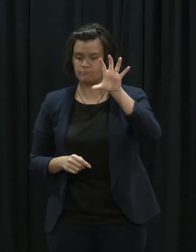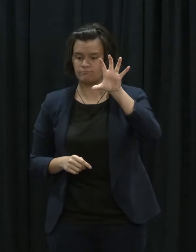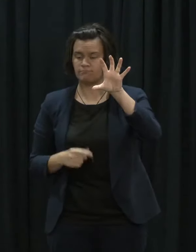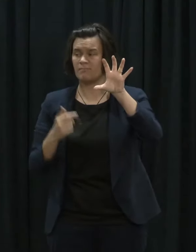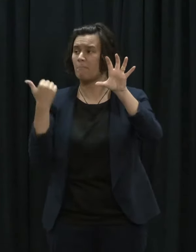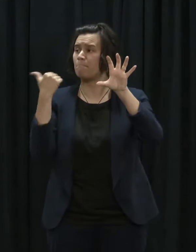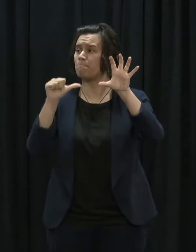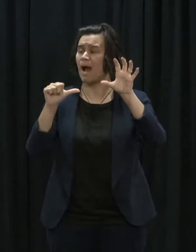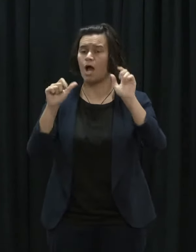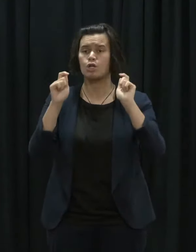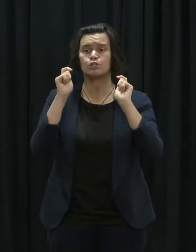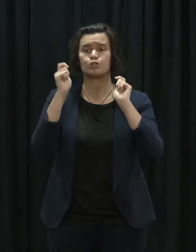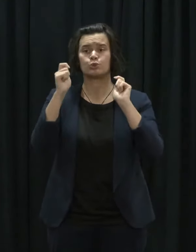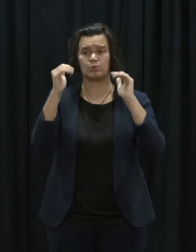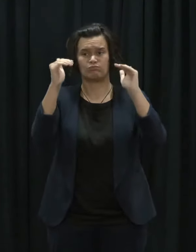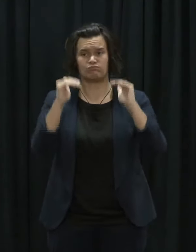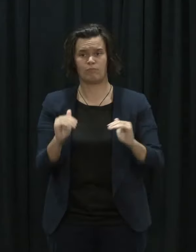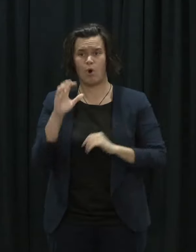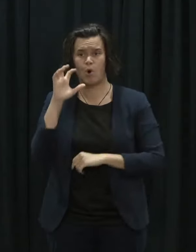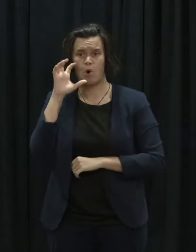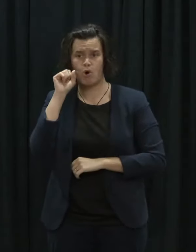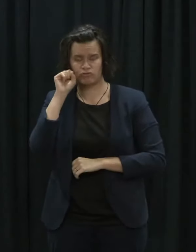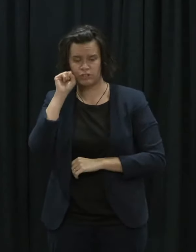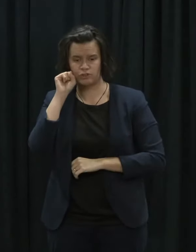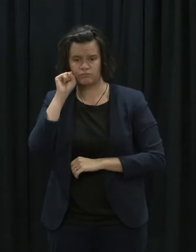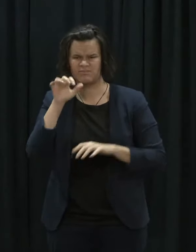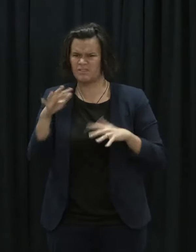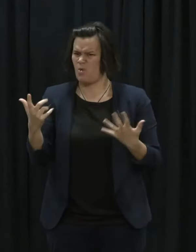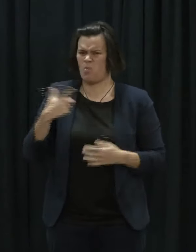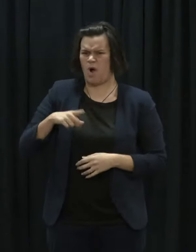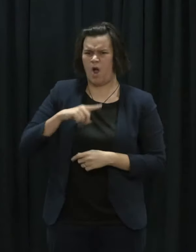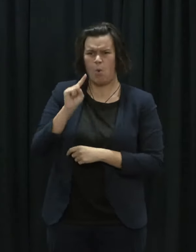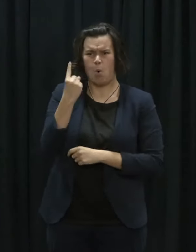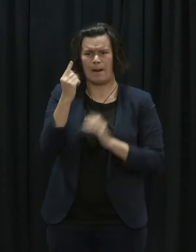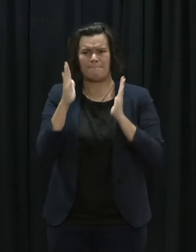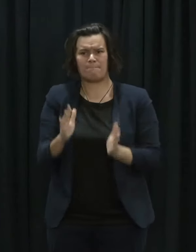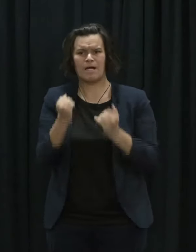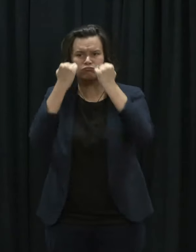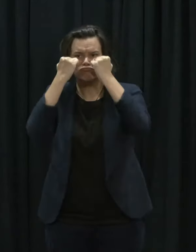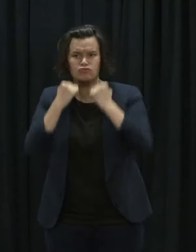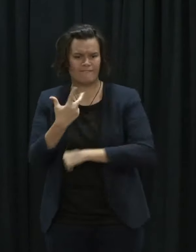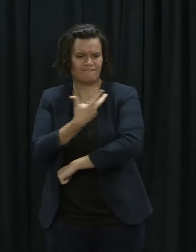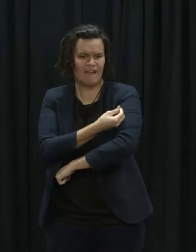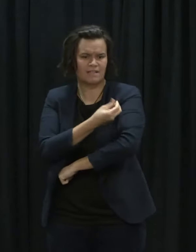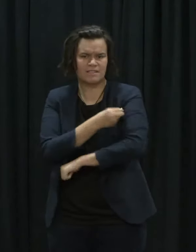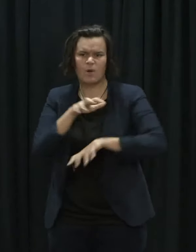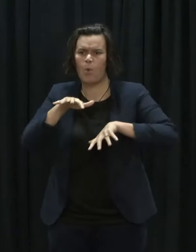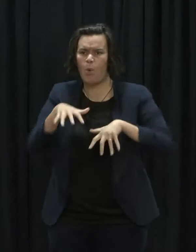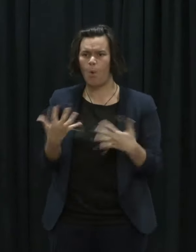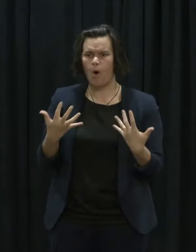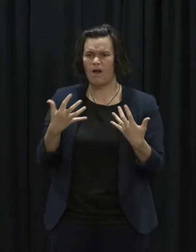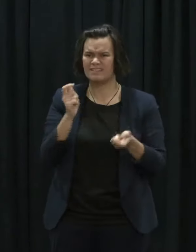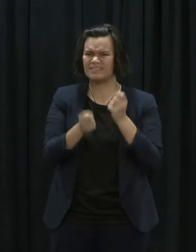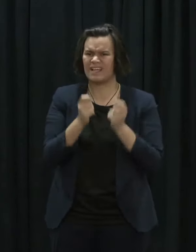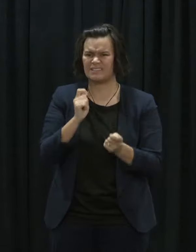made today change your thinking around the Auckland border